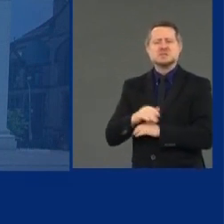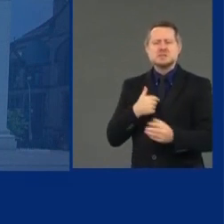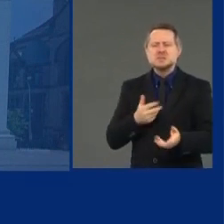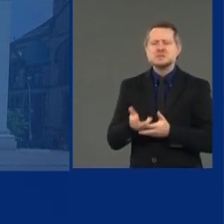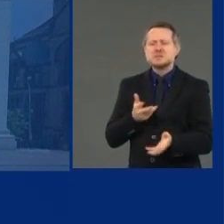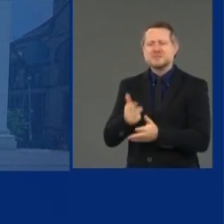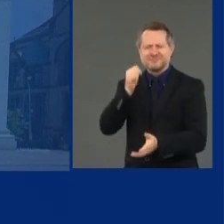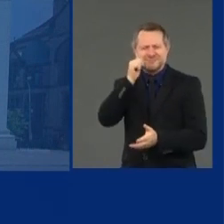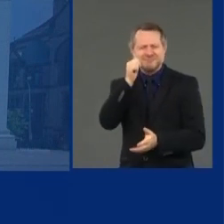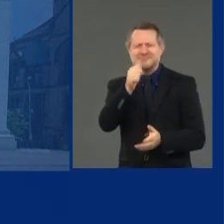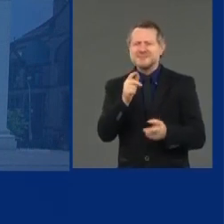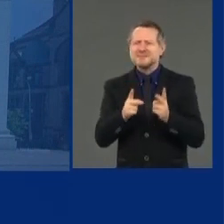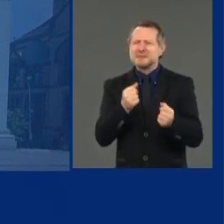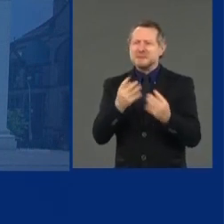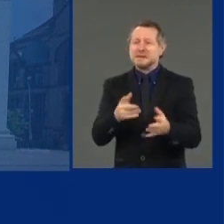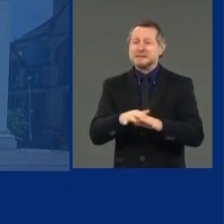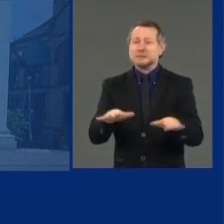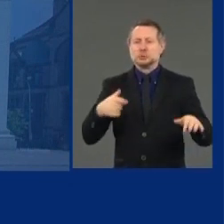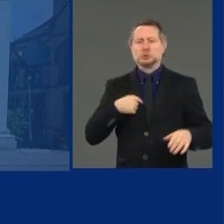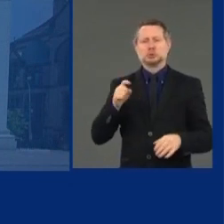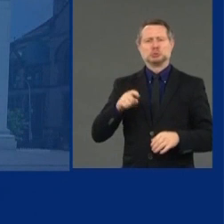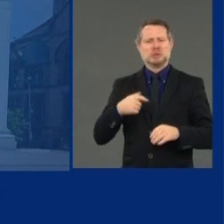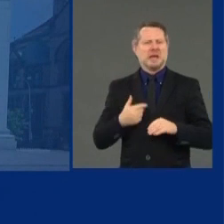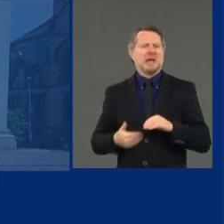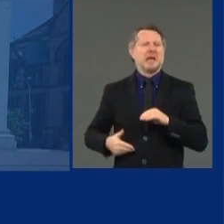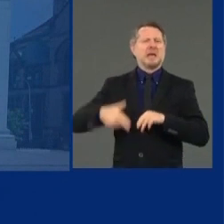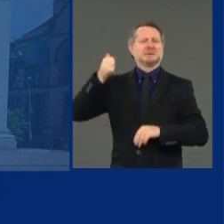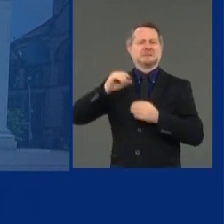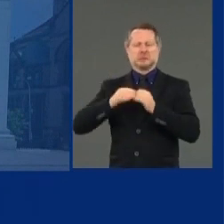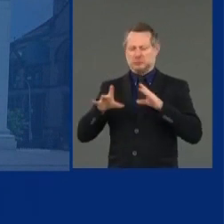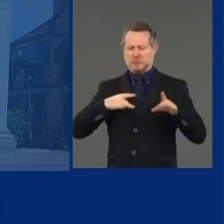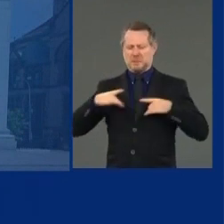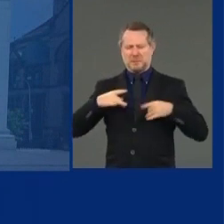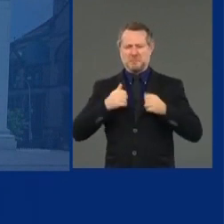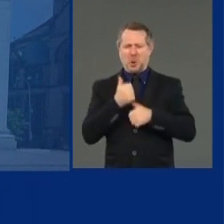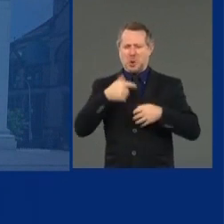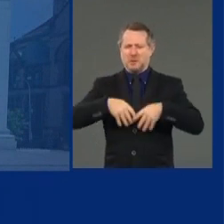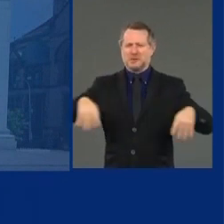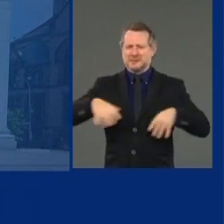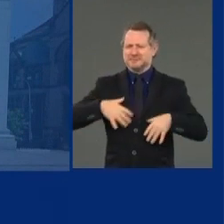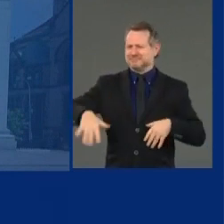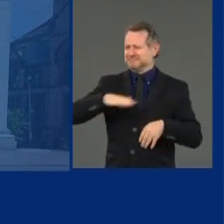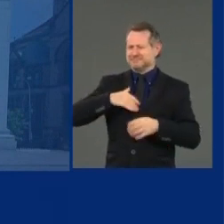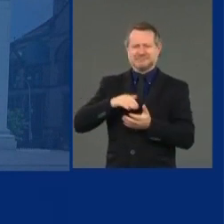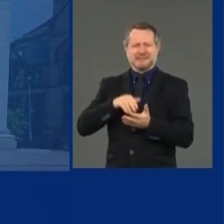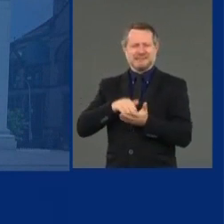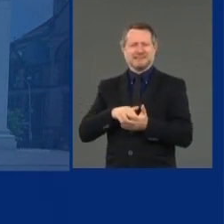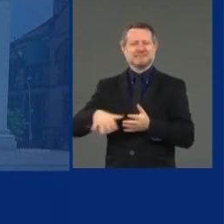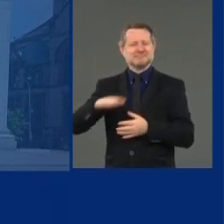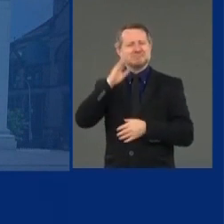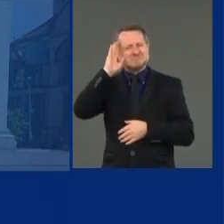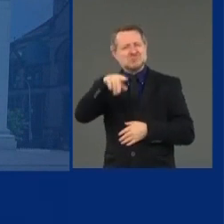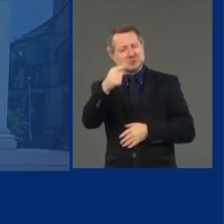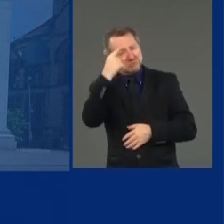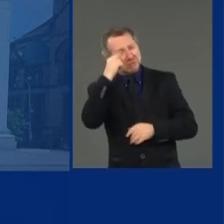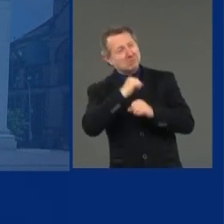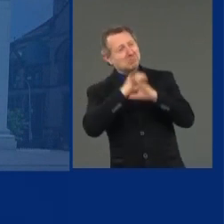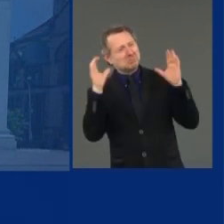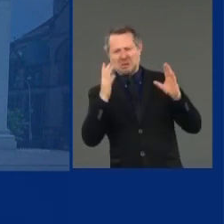WITH COVID POSITIVE PEOPLE ALL DAY LONG, THEY HAD TO HAVE THE